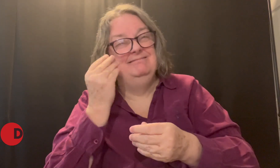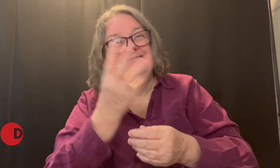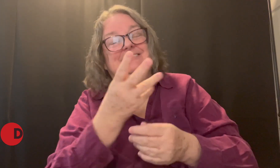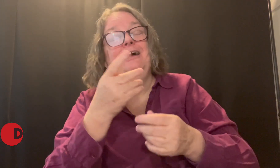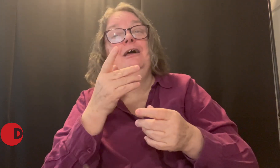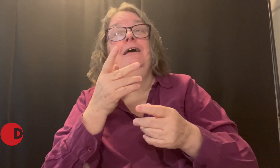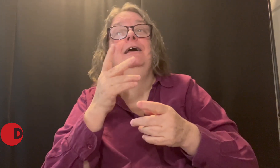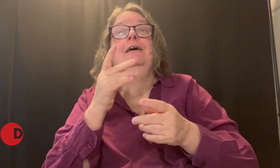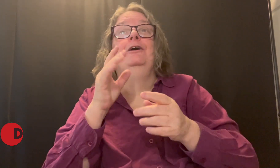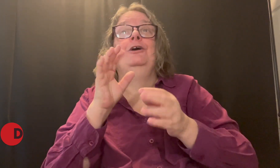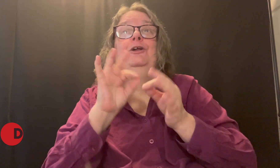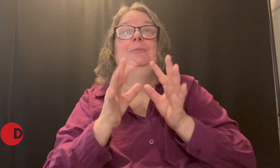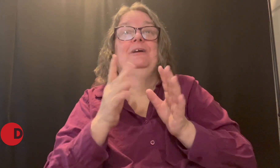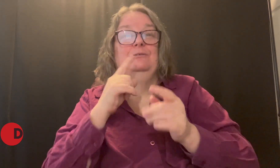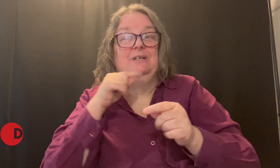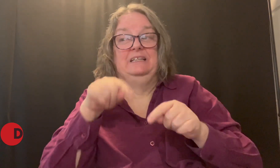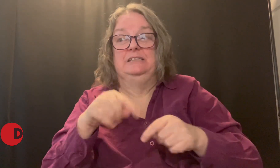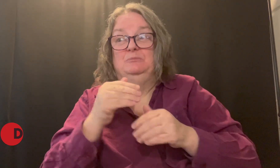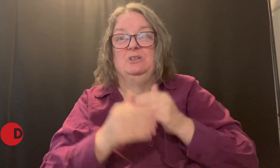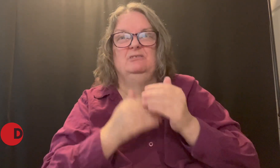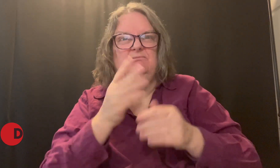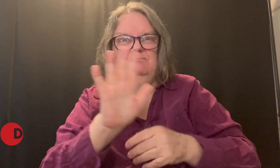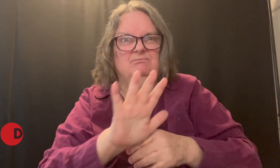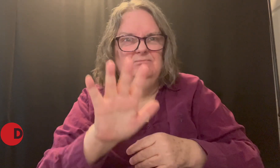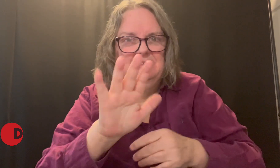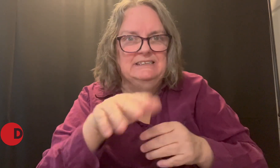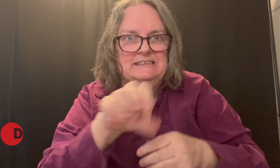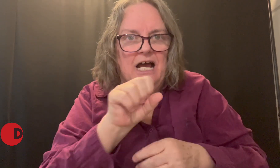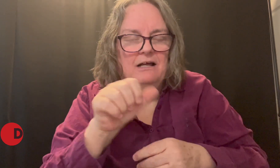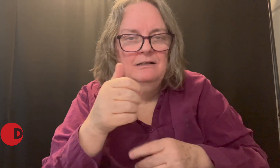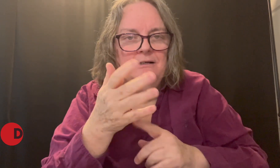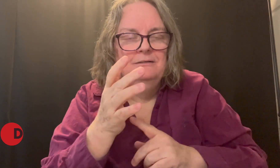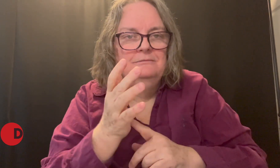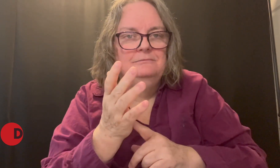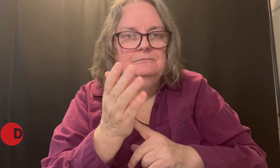And really to request an interpreter for this process which takes a couple...